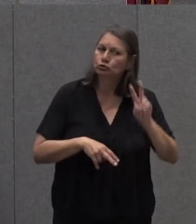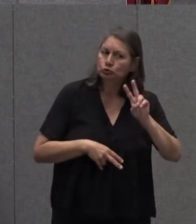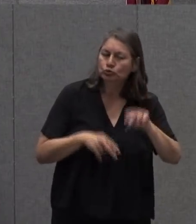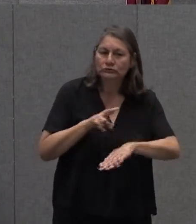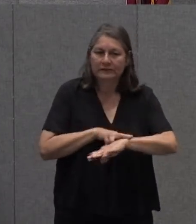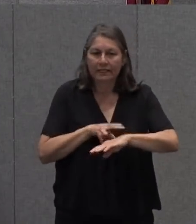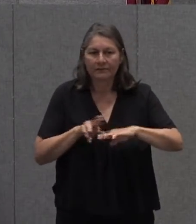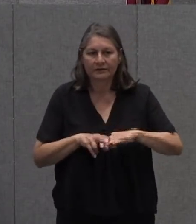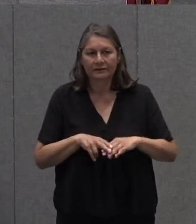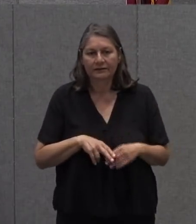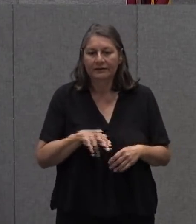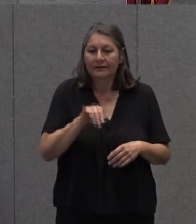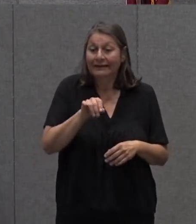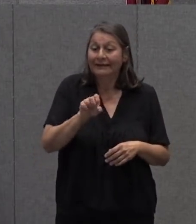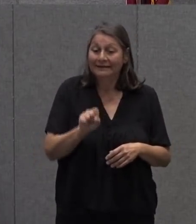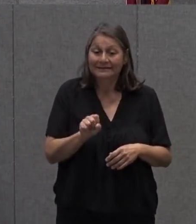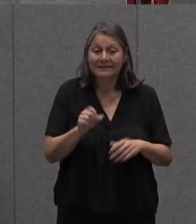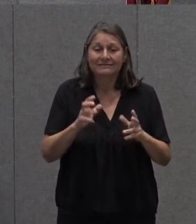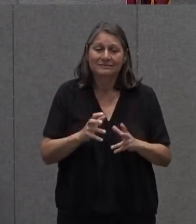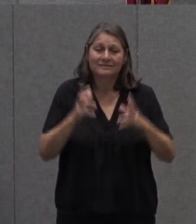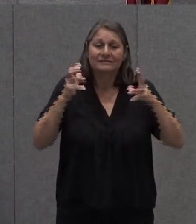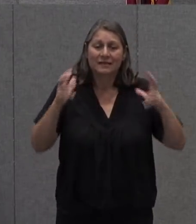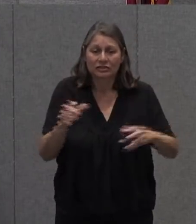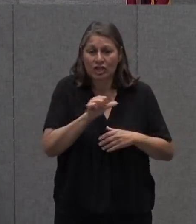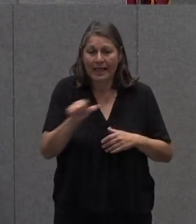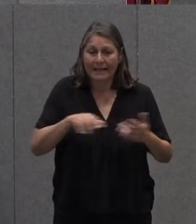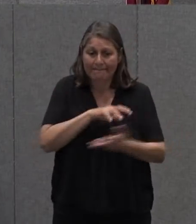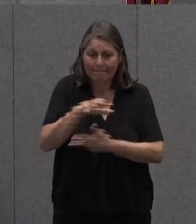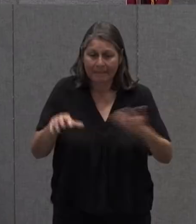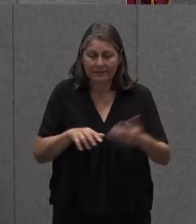Is such a mess, four syllables.